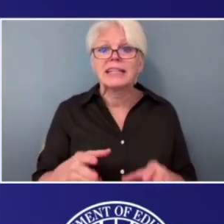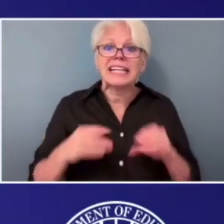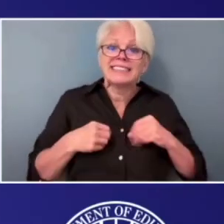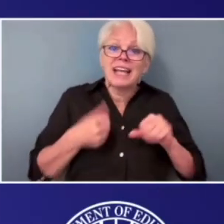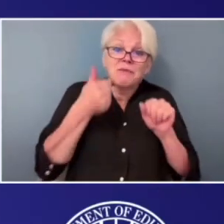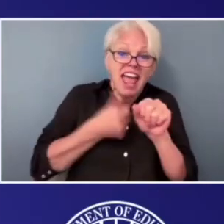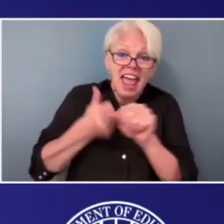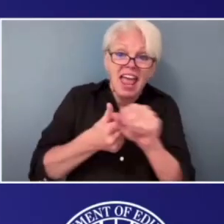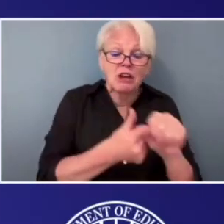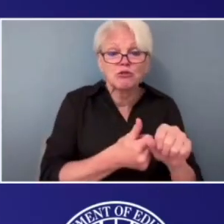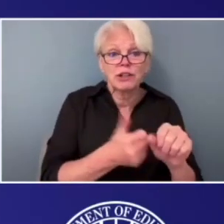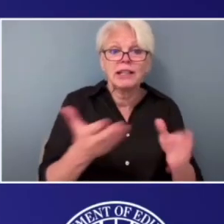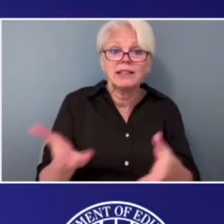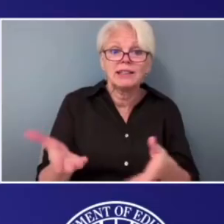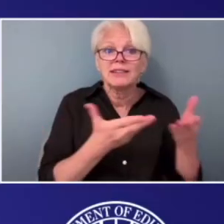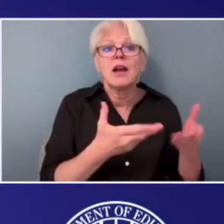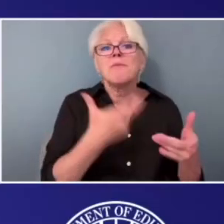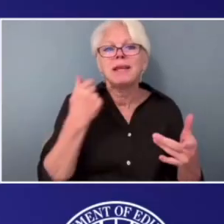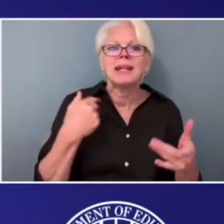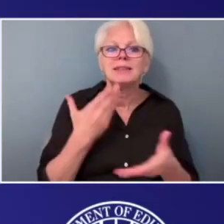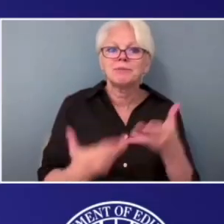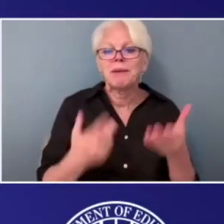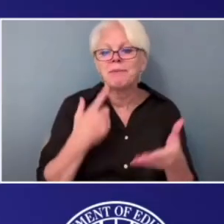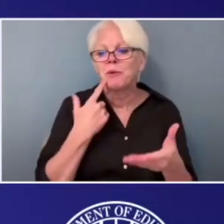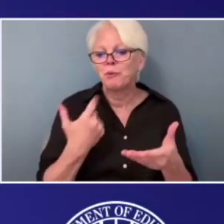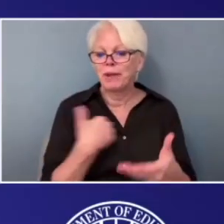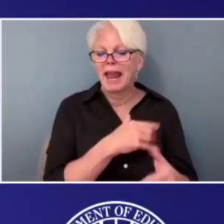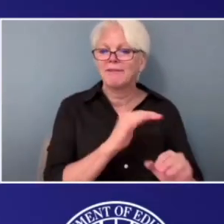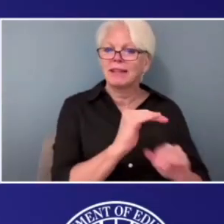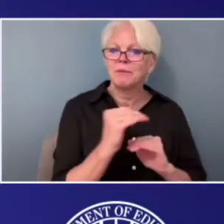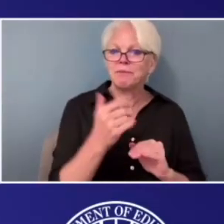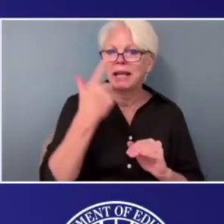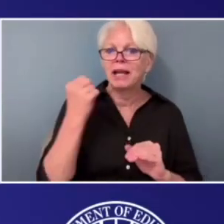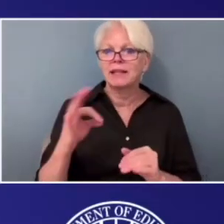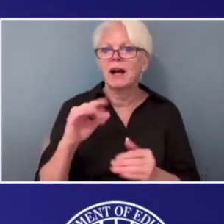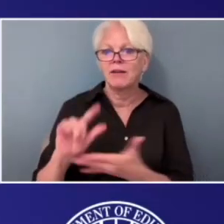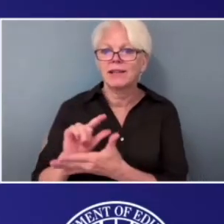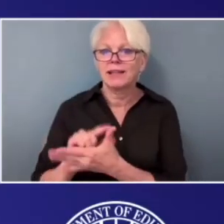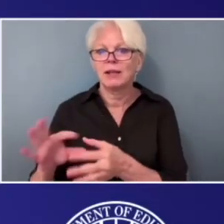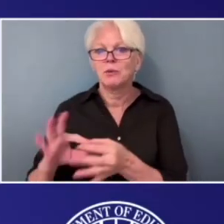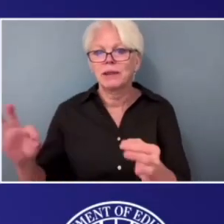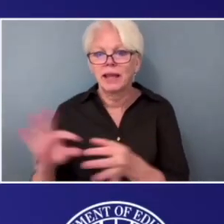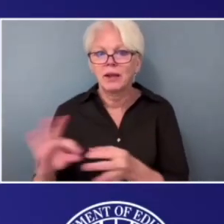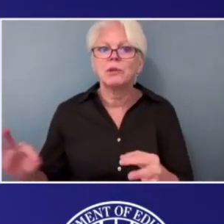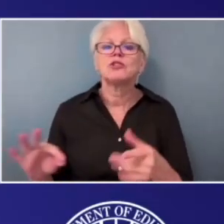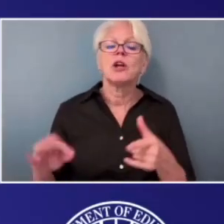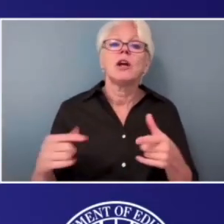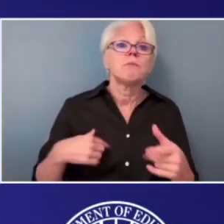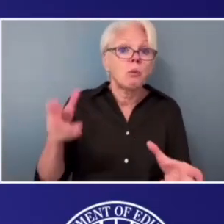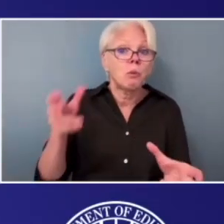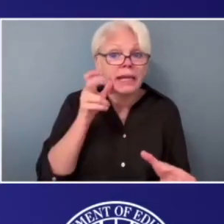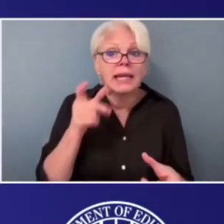limitations on the statutory language, we hear you and we want to hear more from you. Not too much.